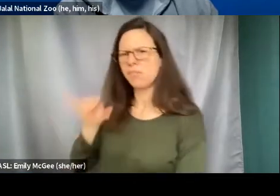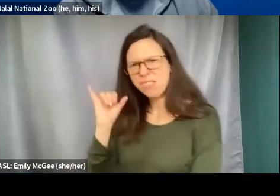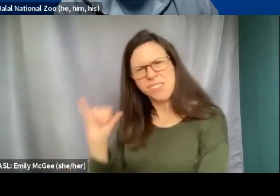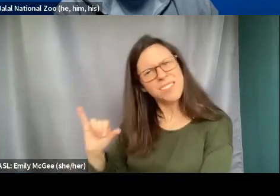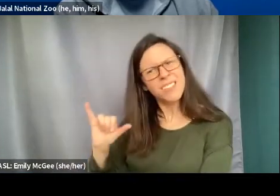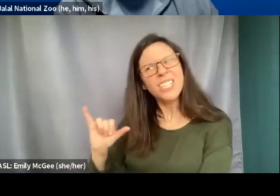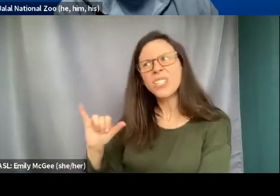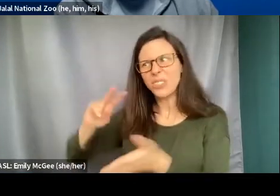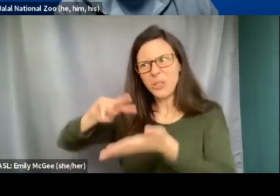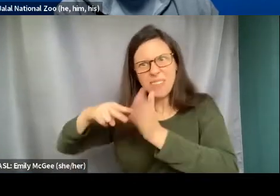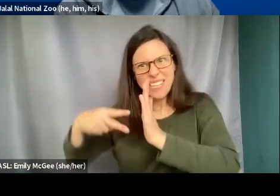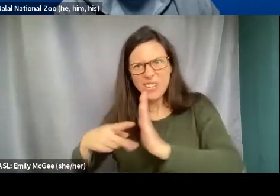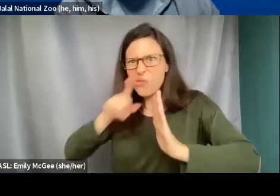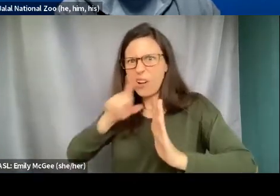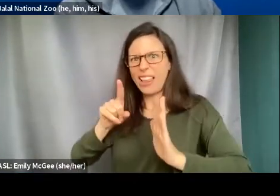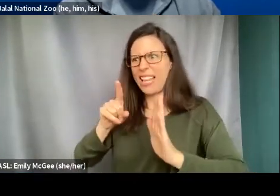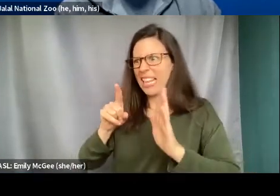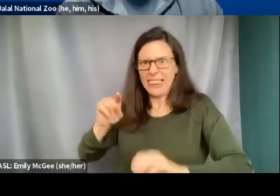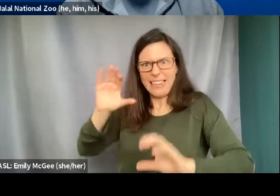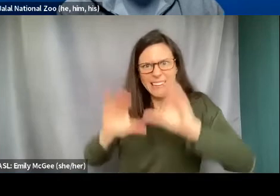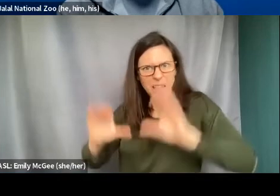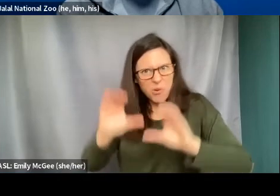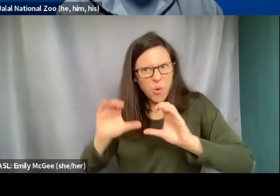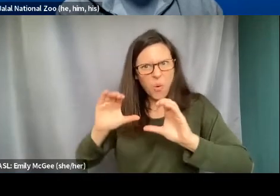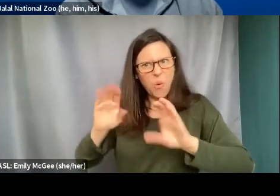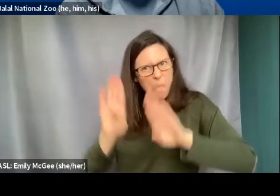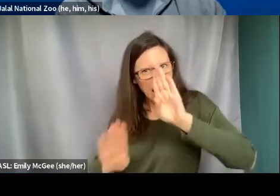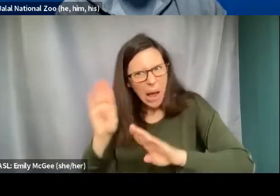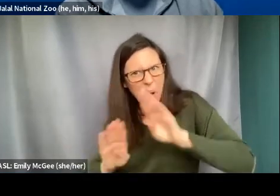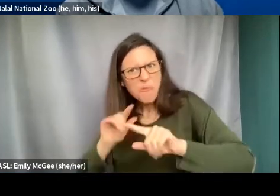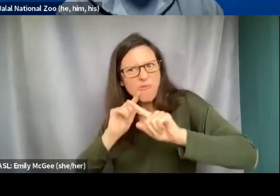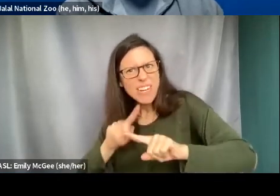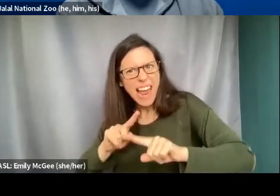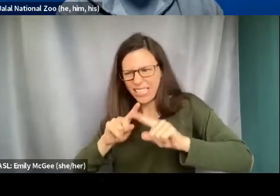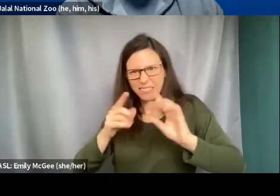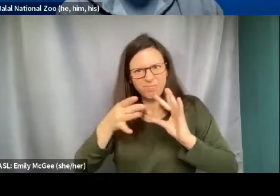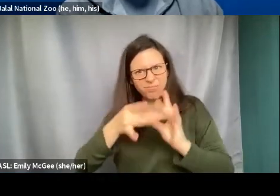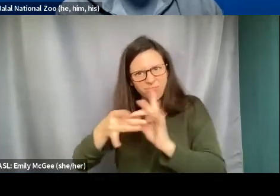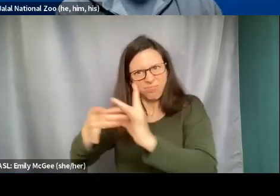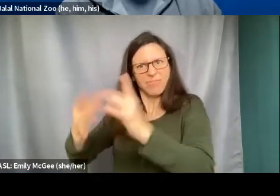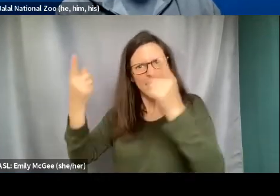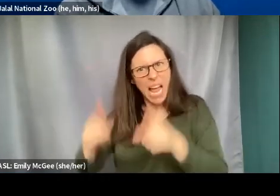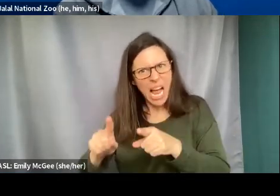biological reactions that happen in a wild water system that will naturally take care of poop and